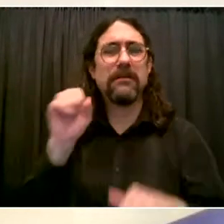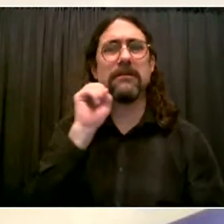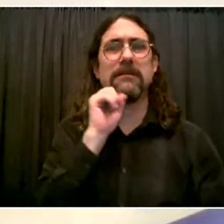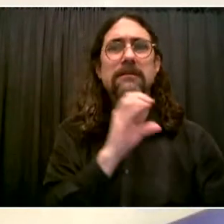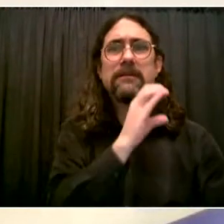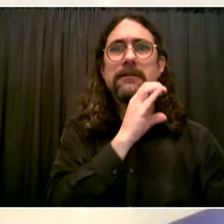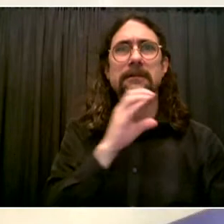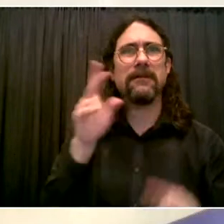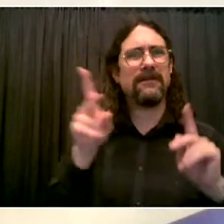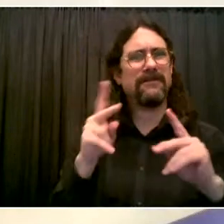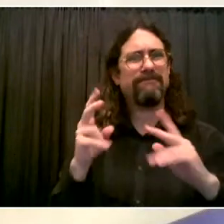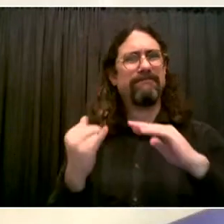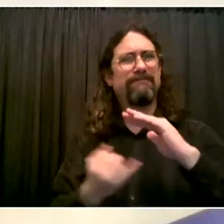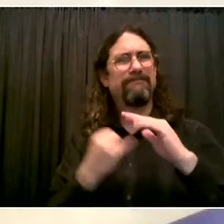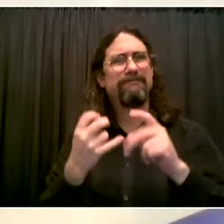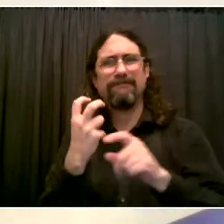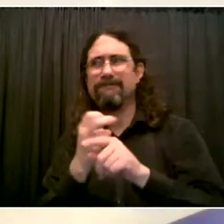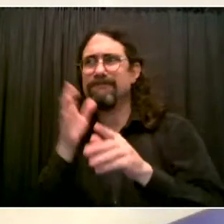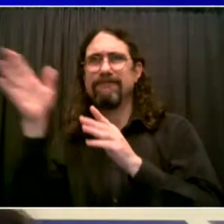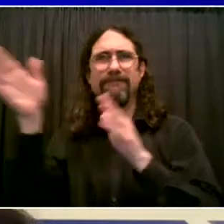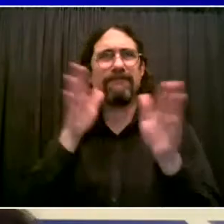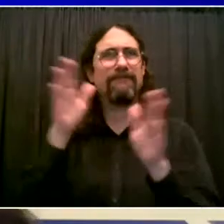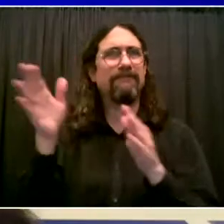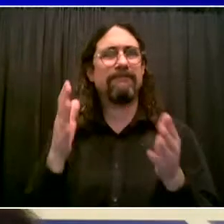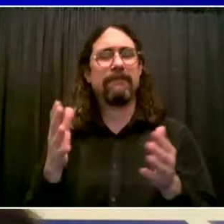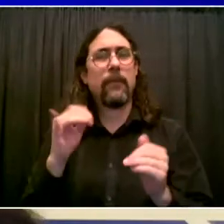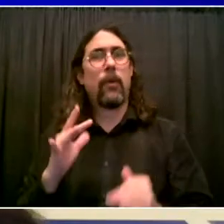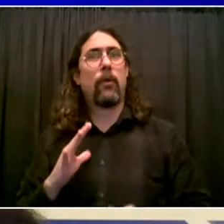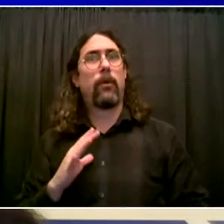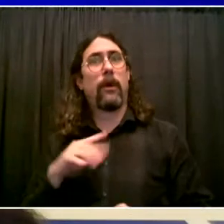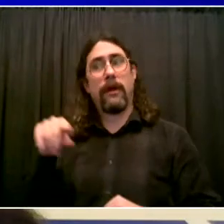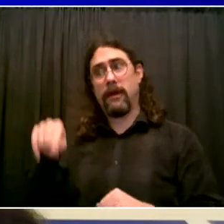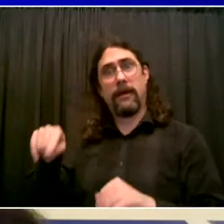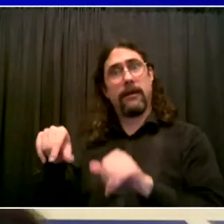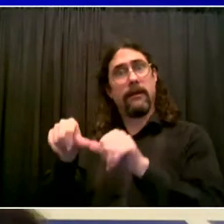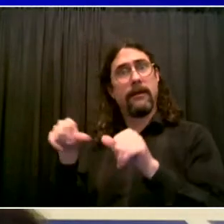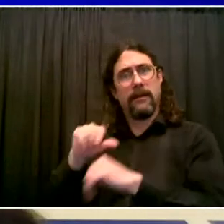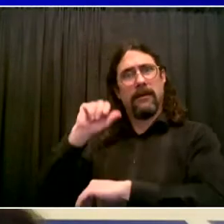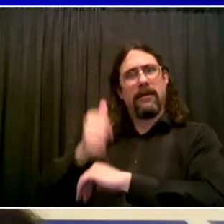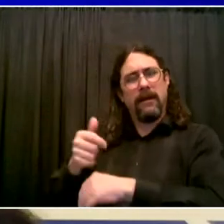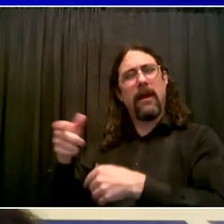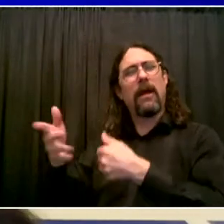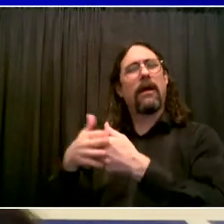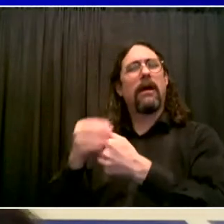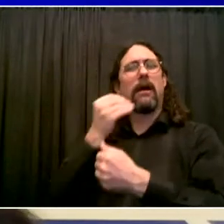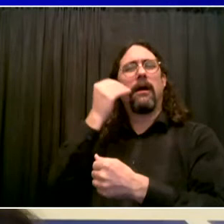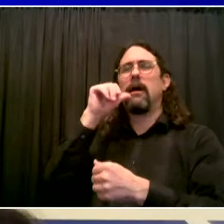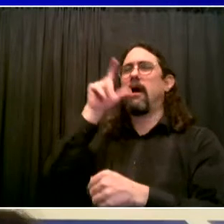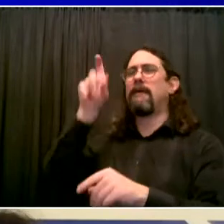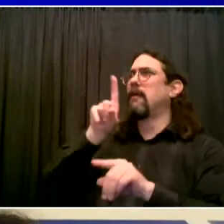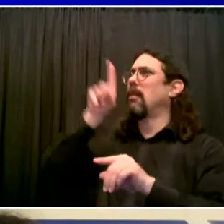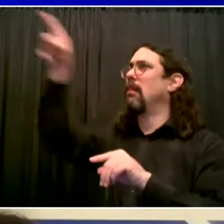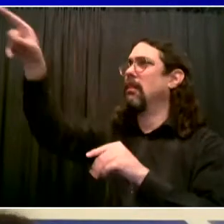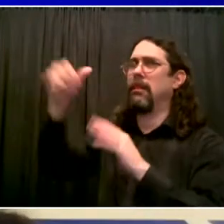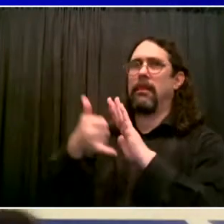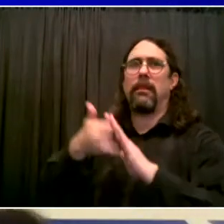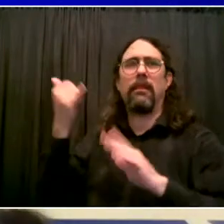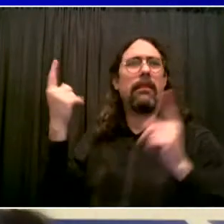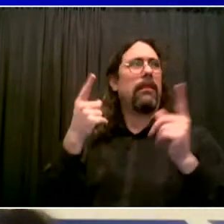HIHIHG NUMBER OF SENIOR CITIZENS WHO NEED A SITE